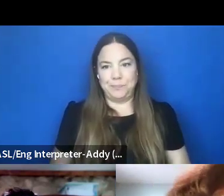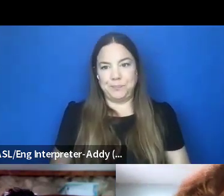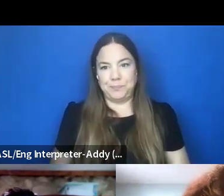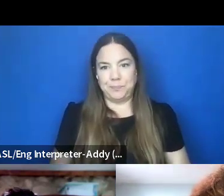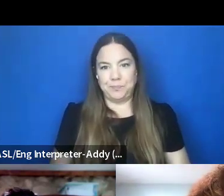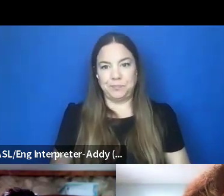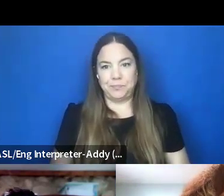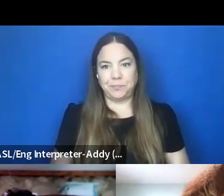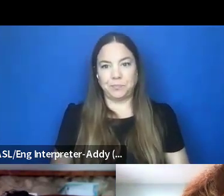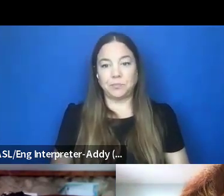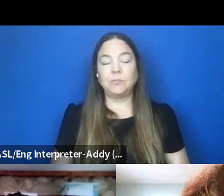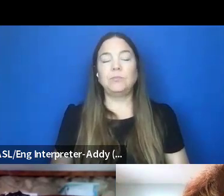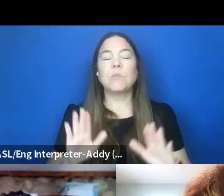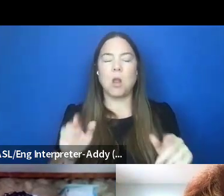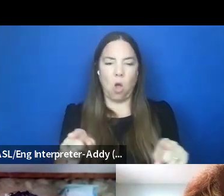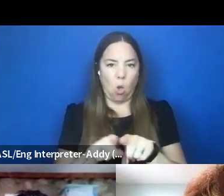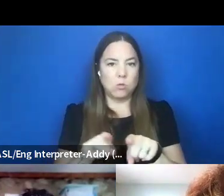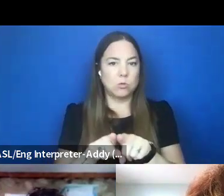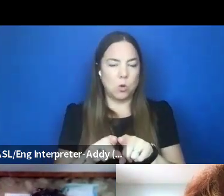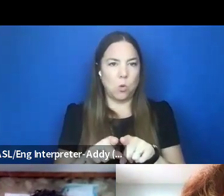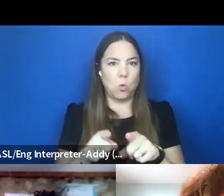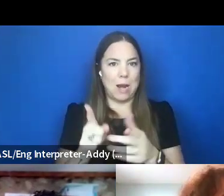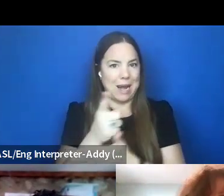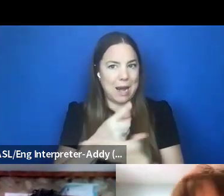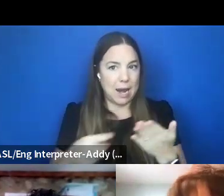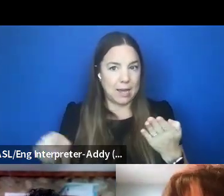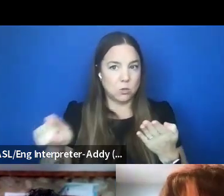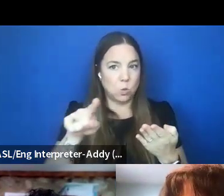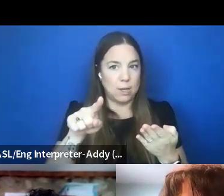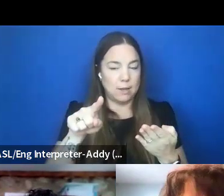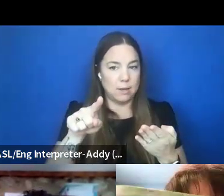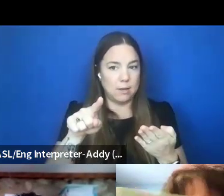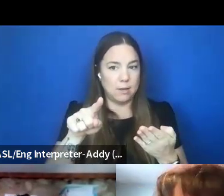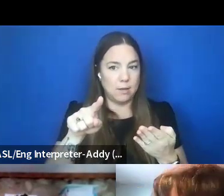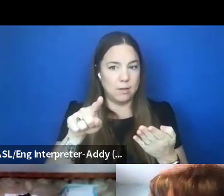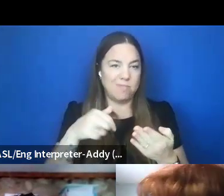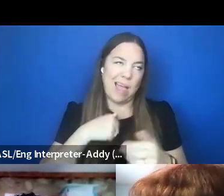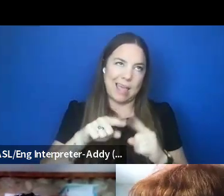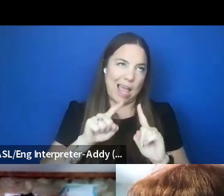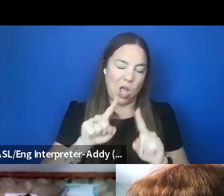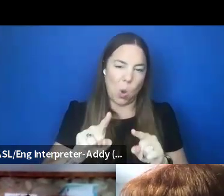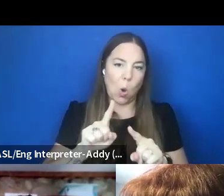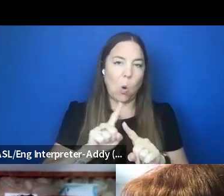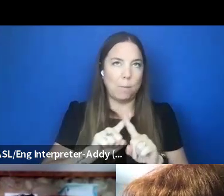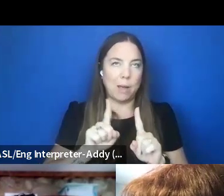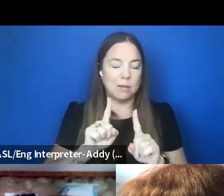Adeleigh Belyeu: and then also going on next week. I'm not gonna get to go to that Adeleigh Belyeu: next Saturday.